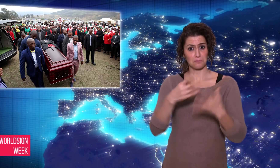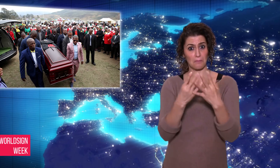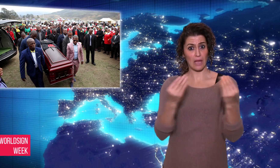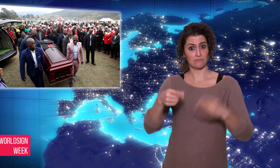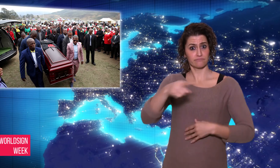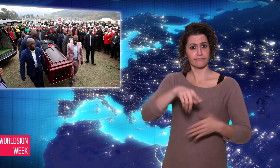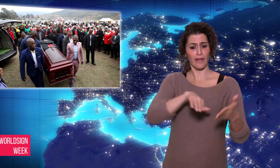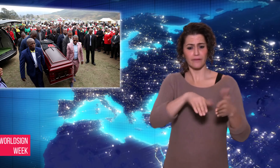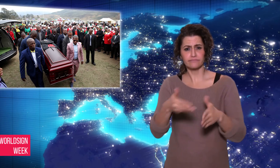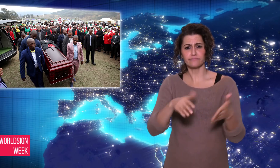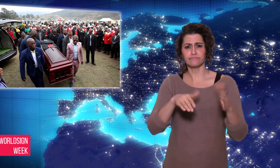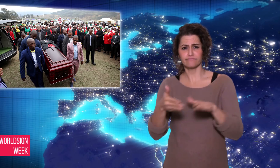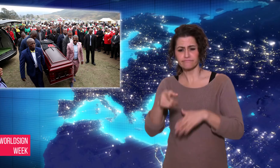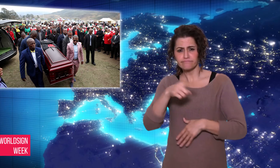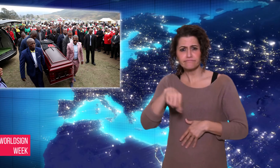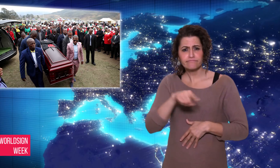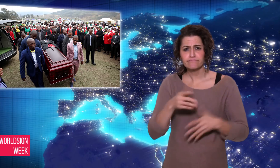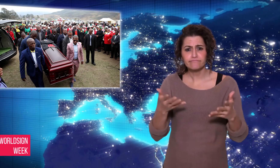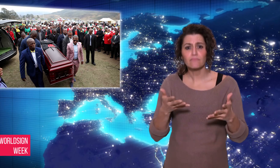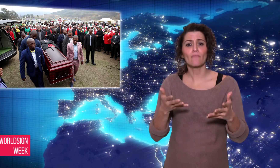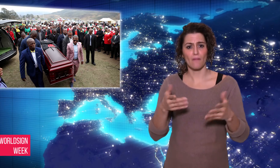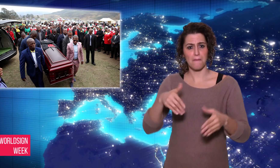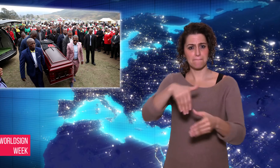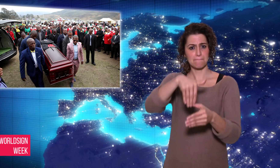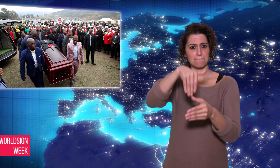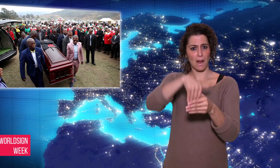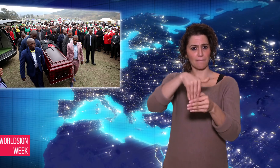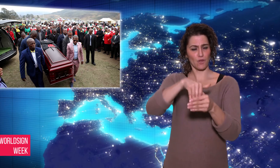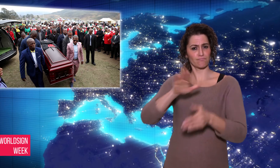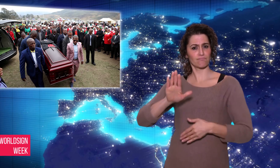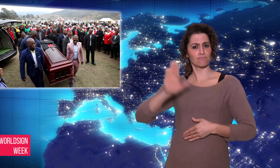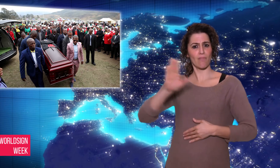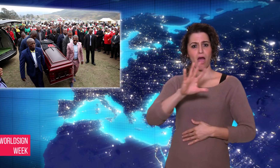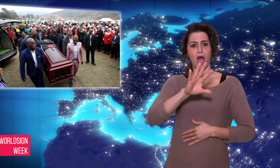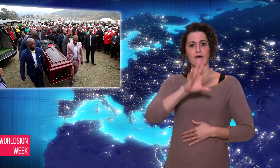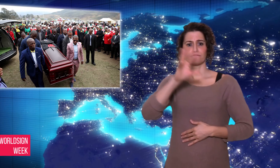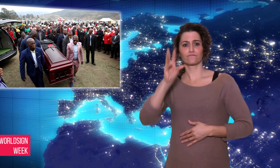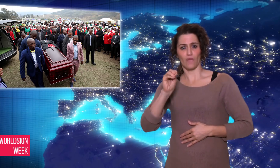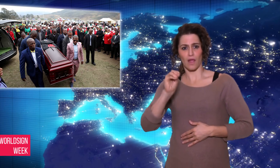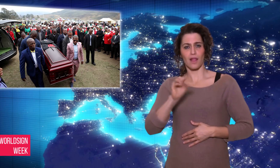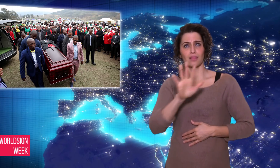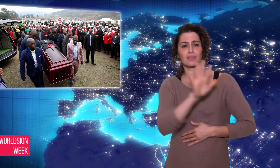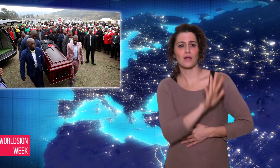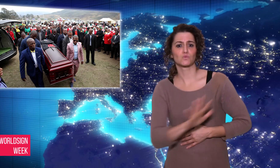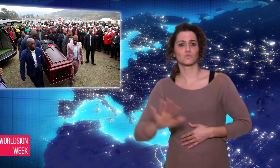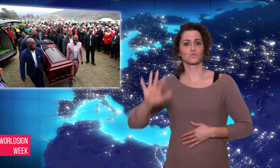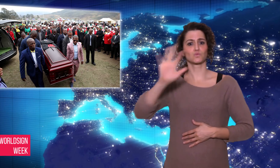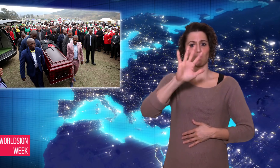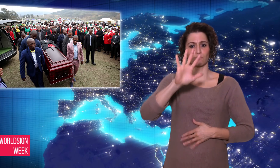Congress. Their investigation found